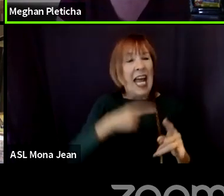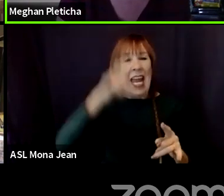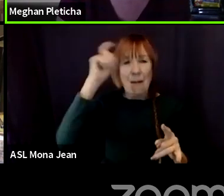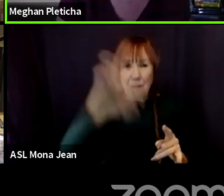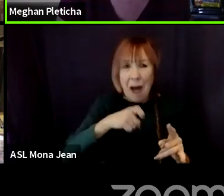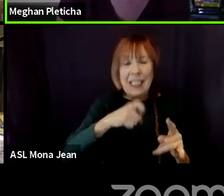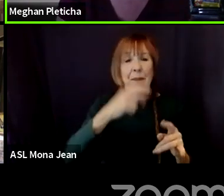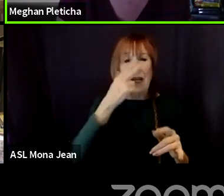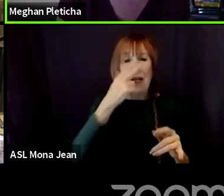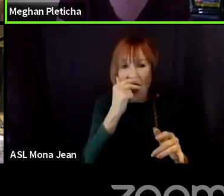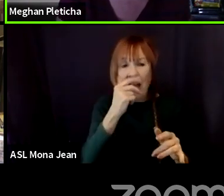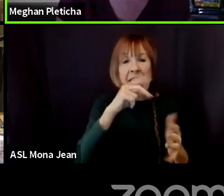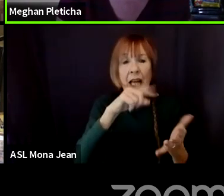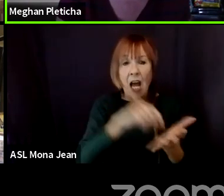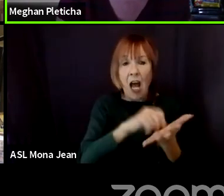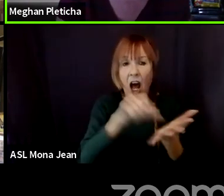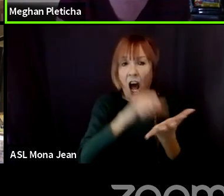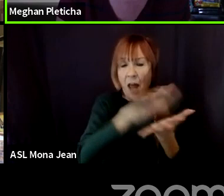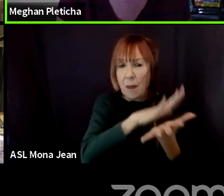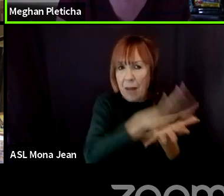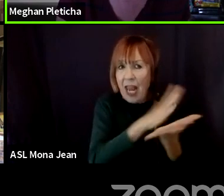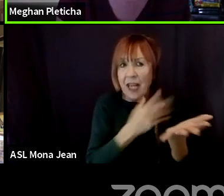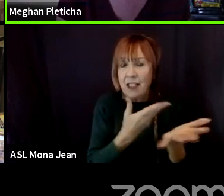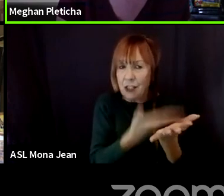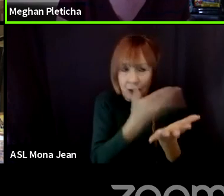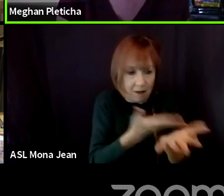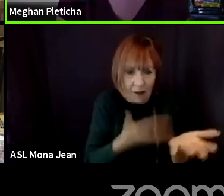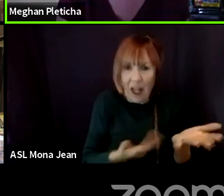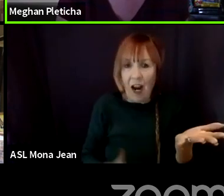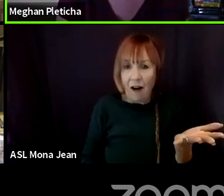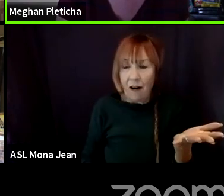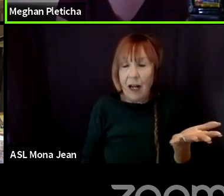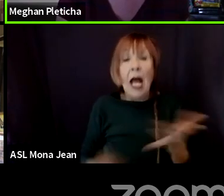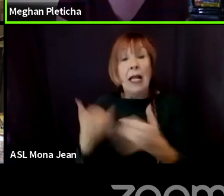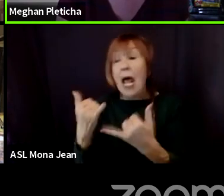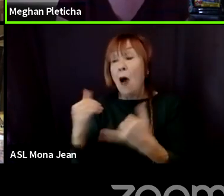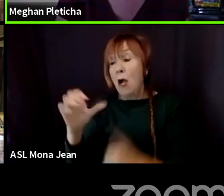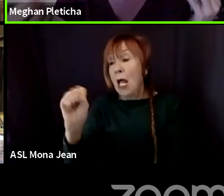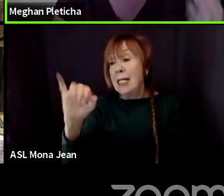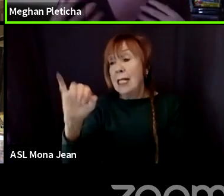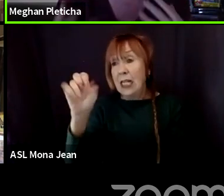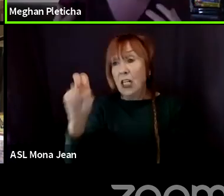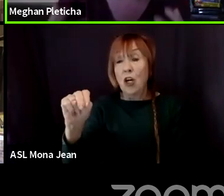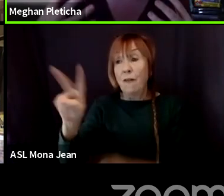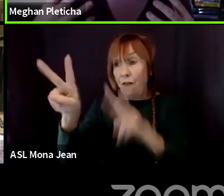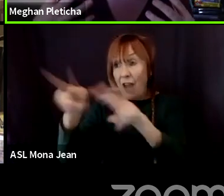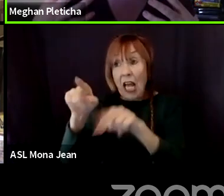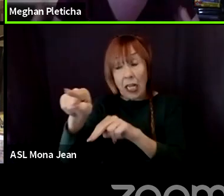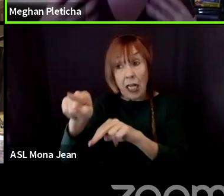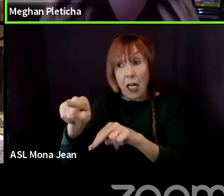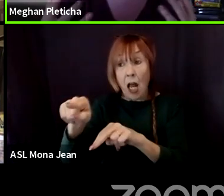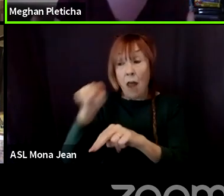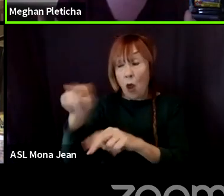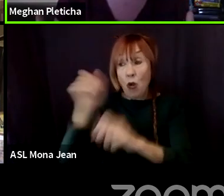like you did on Silicon Valley, who are all very talented comedians in their own right, they are going to elevate